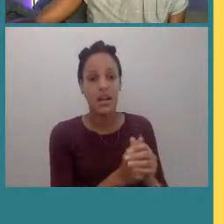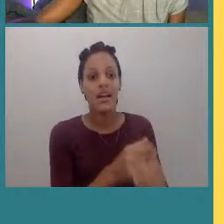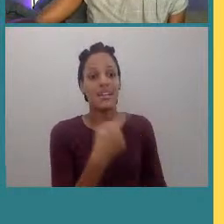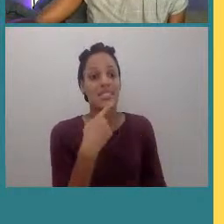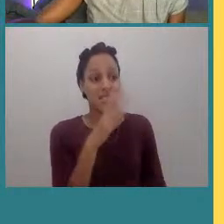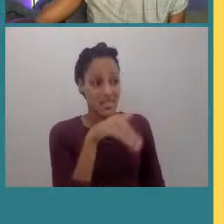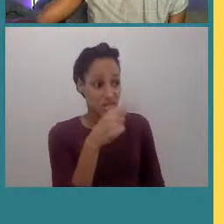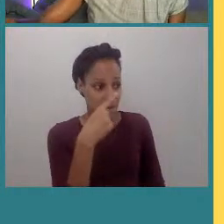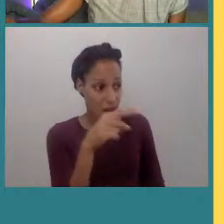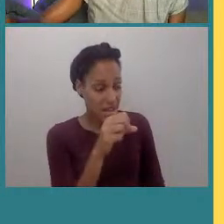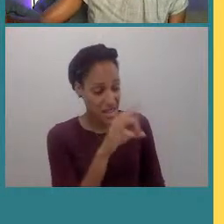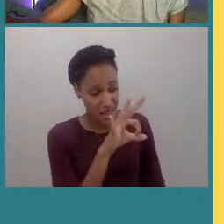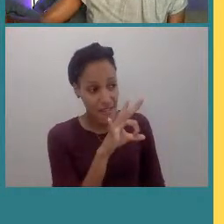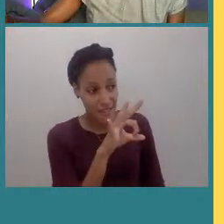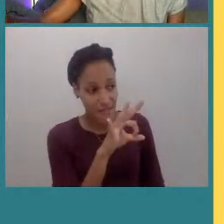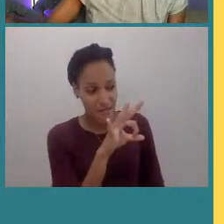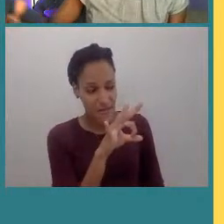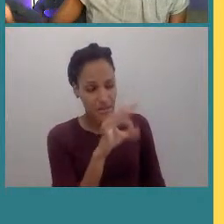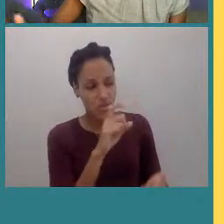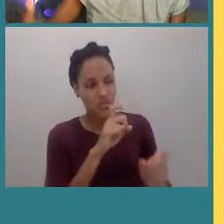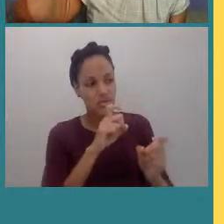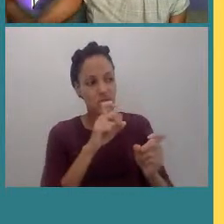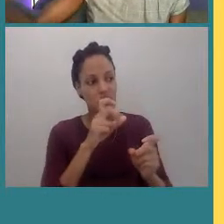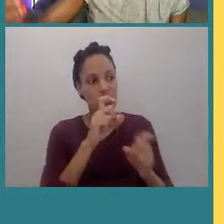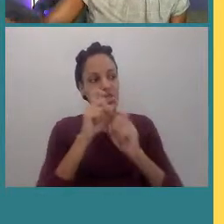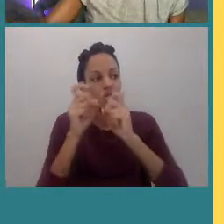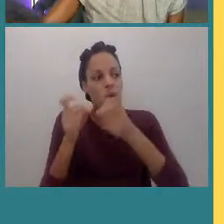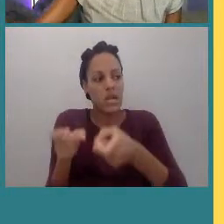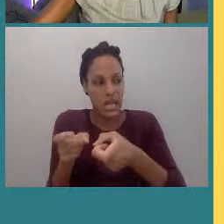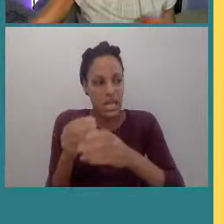and he told me, and it was awesome. The co-working space, same thing. You will find that a lot